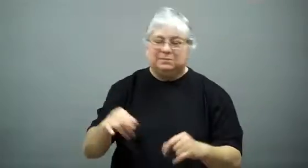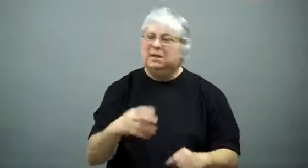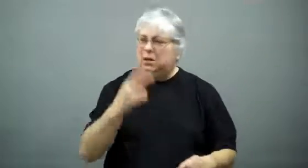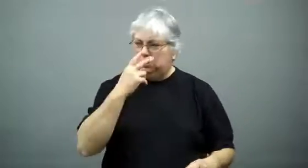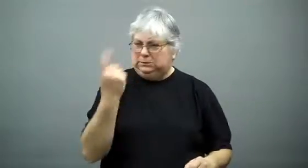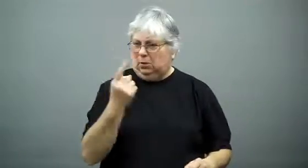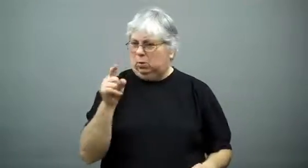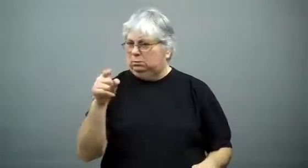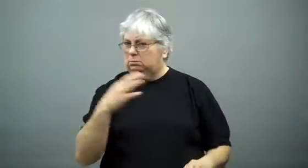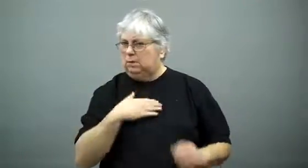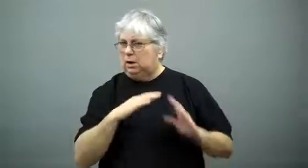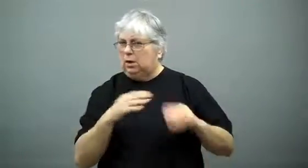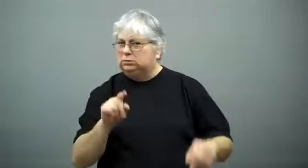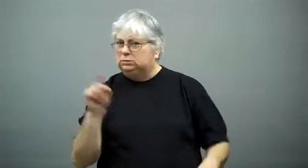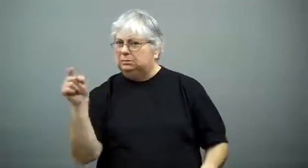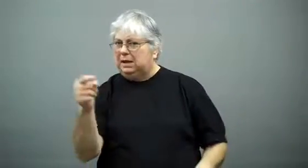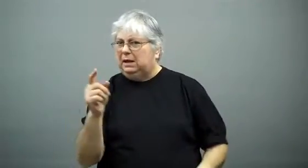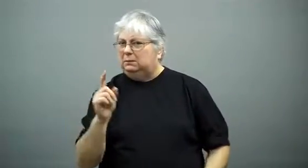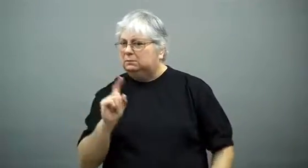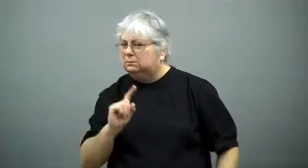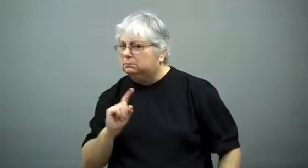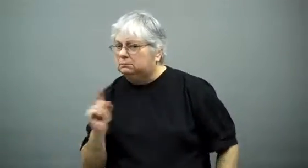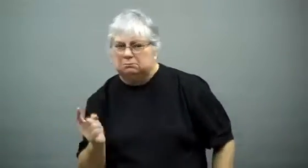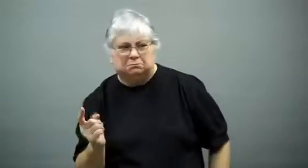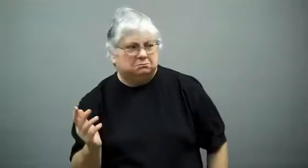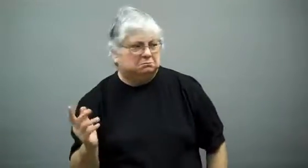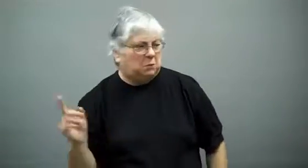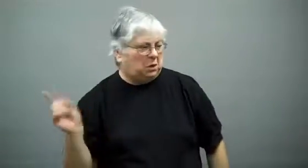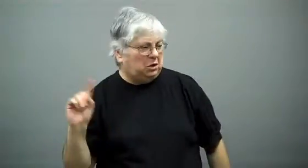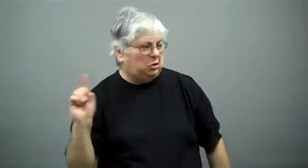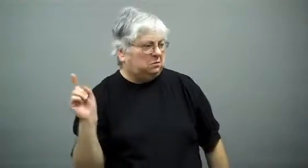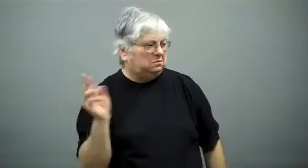He thought someone was in his yard.